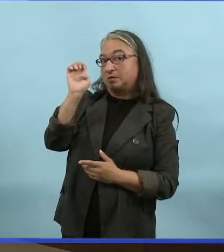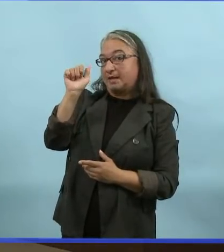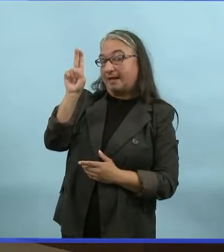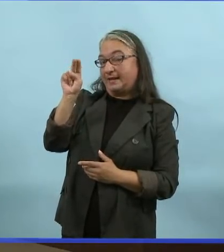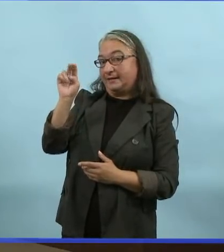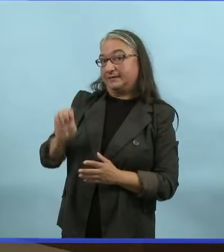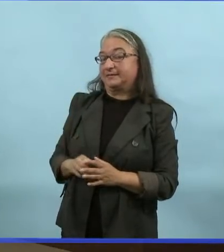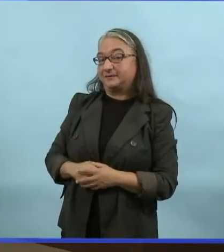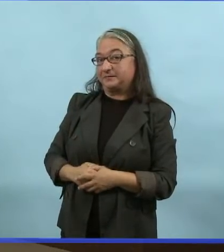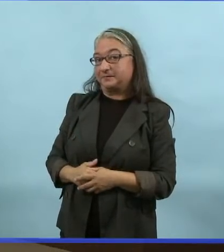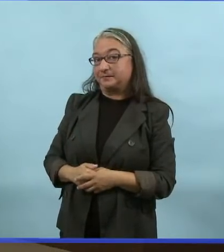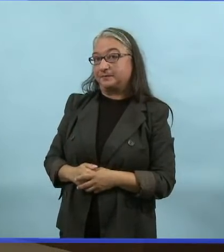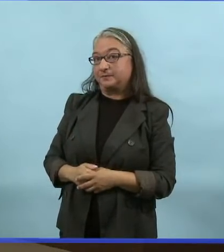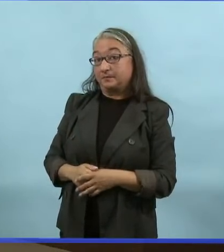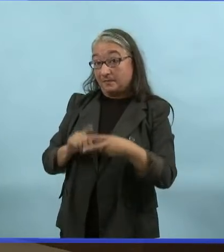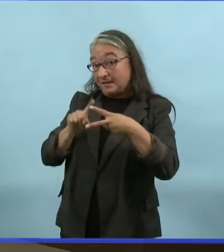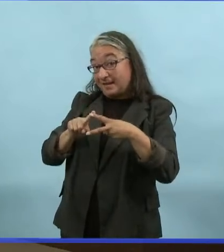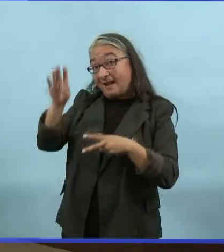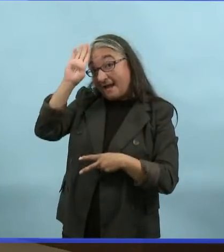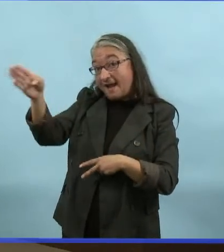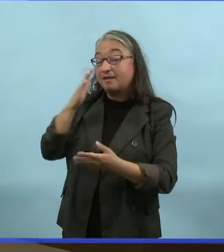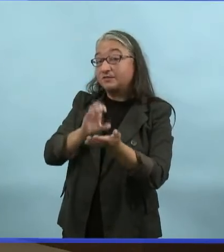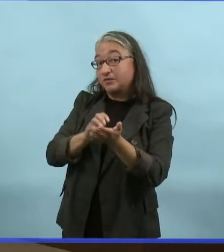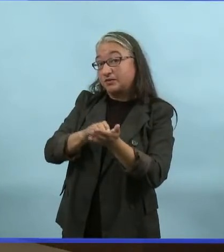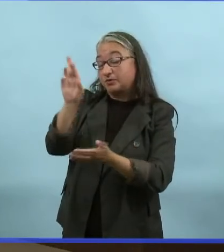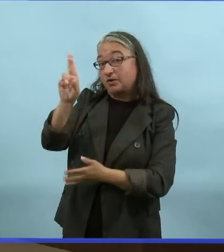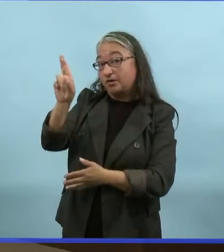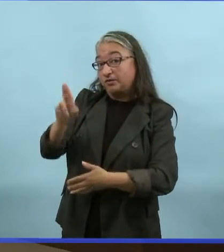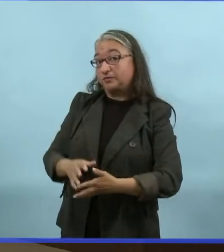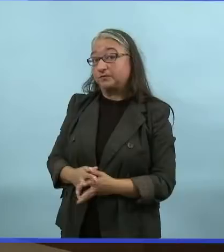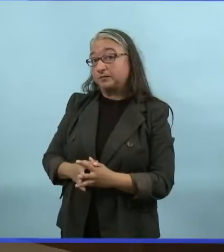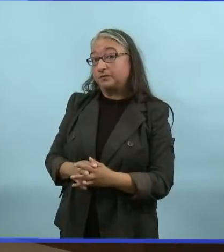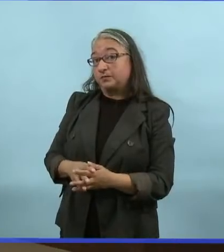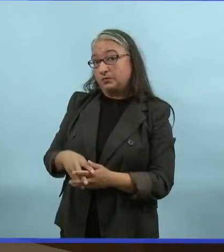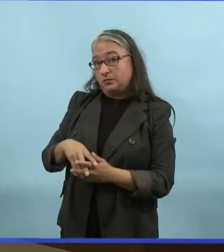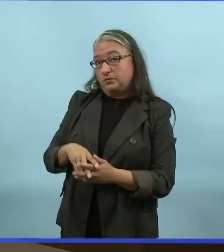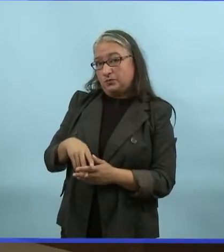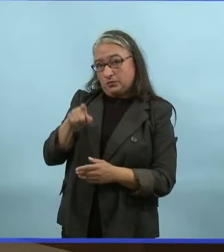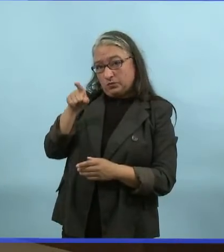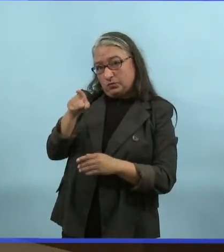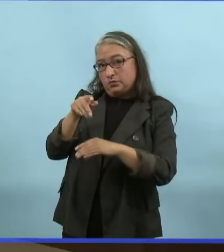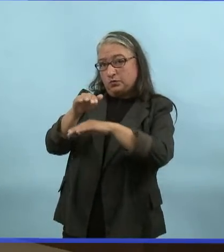hi Dr. Roussin so a uk study is finding a change in the symptoms being reported